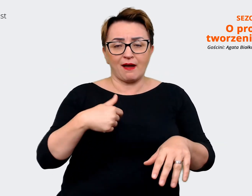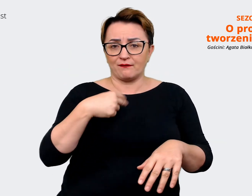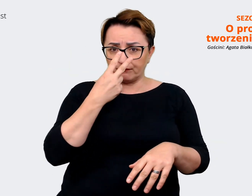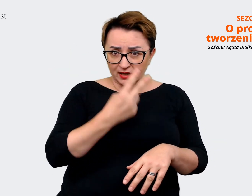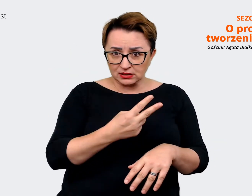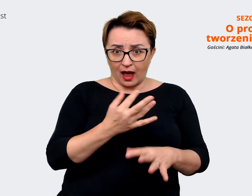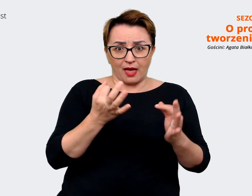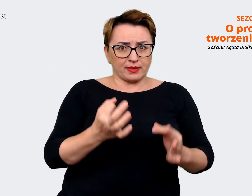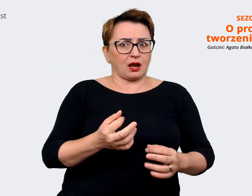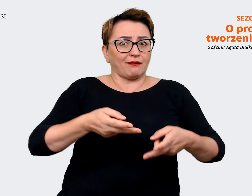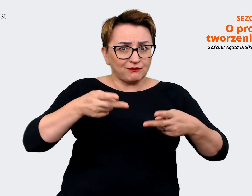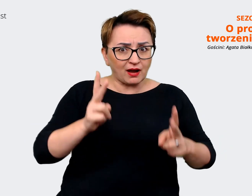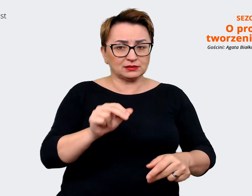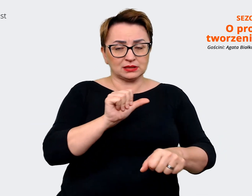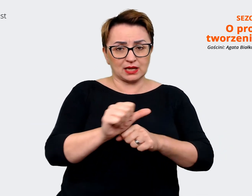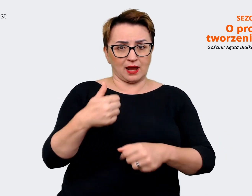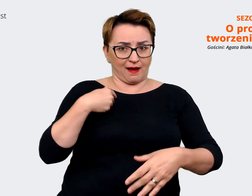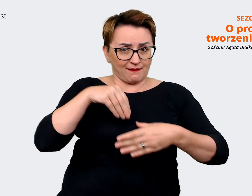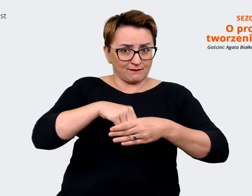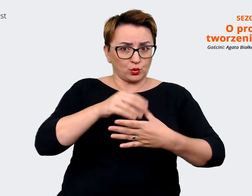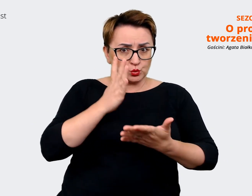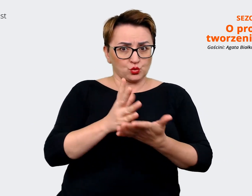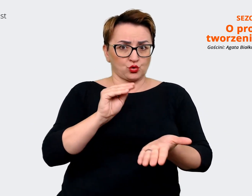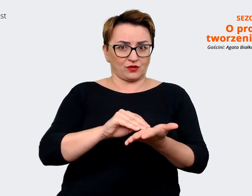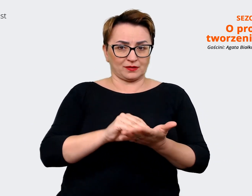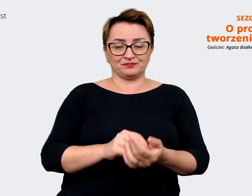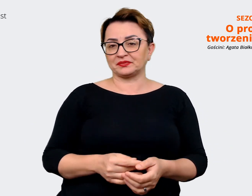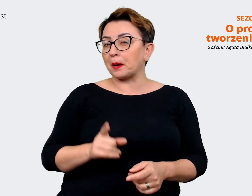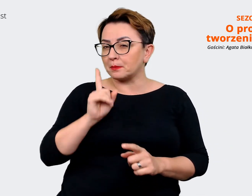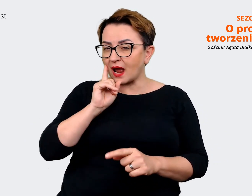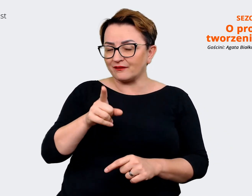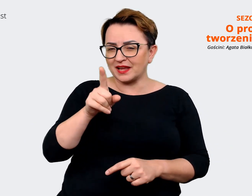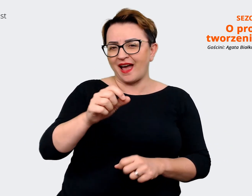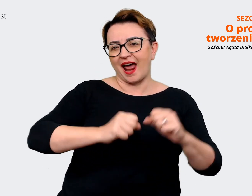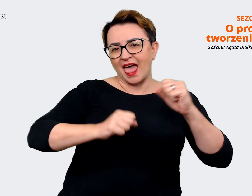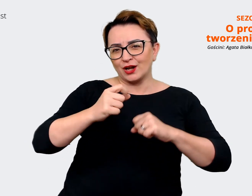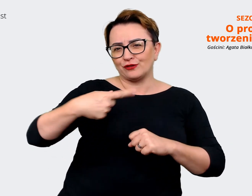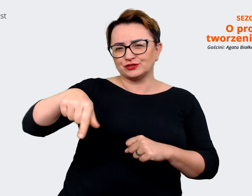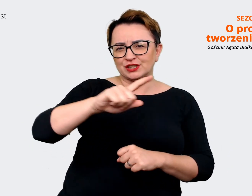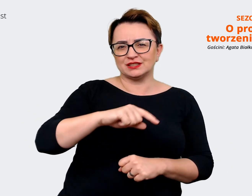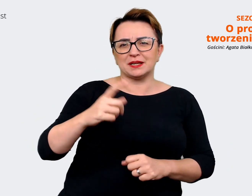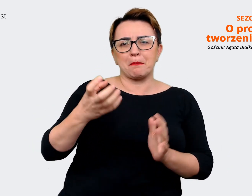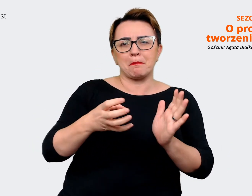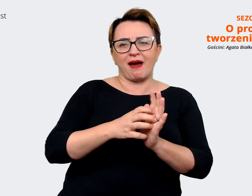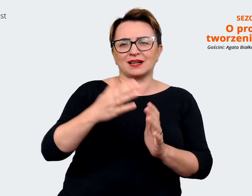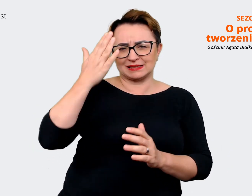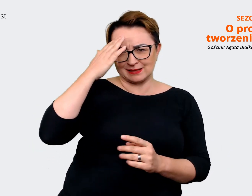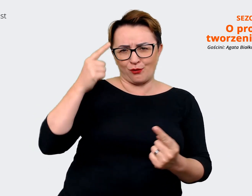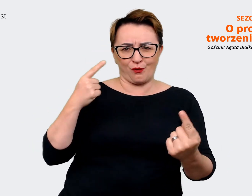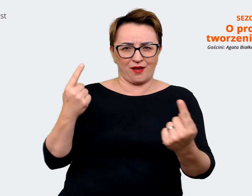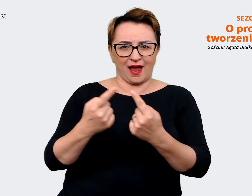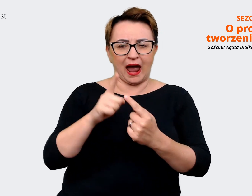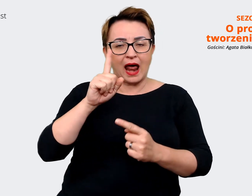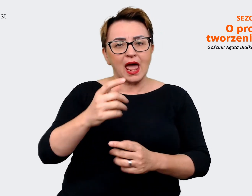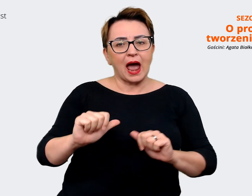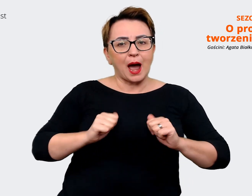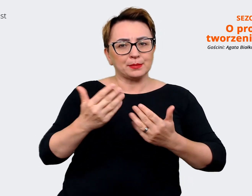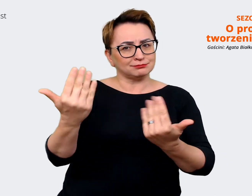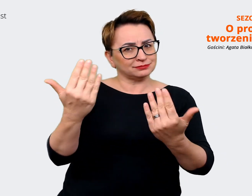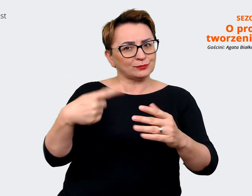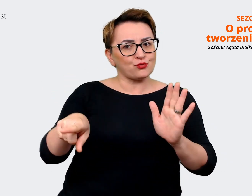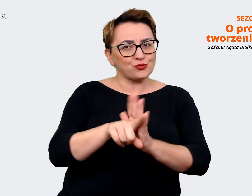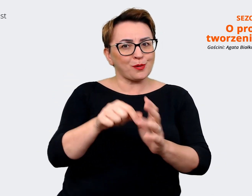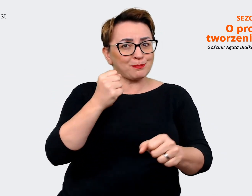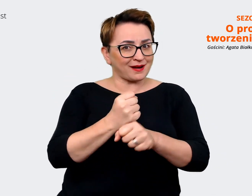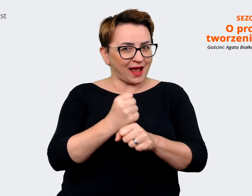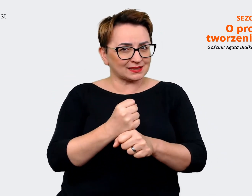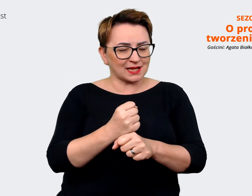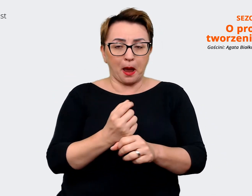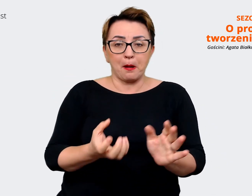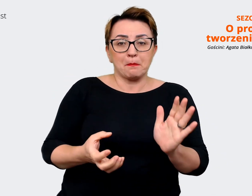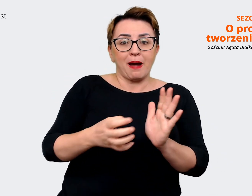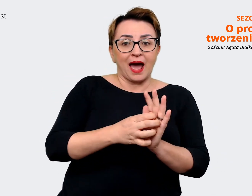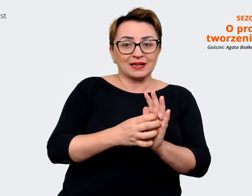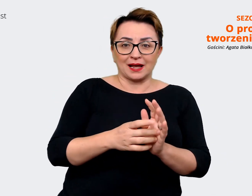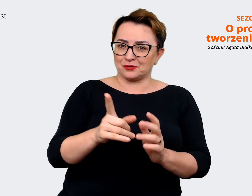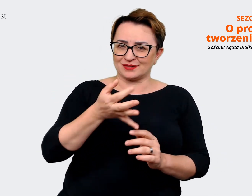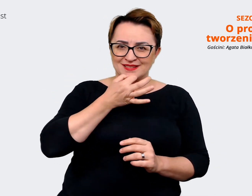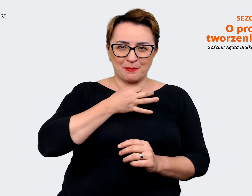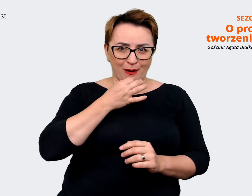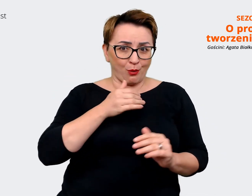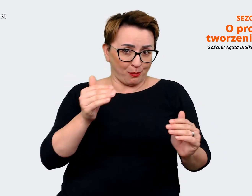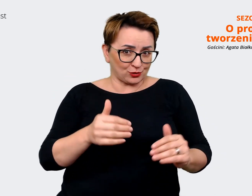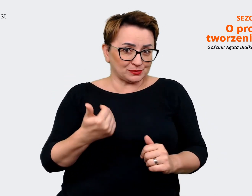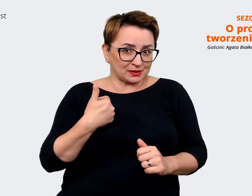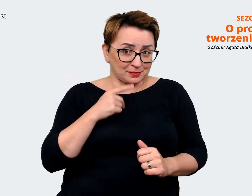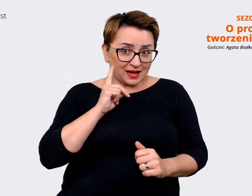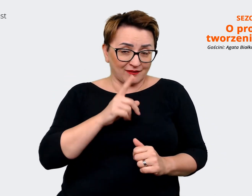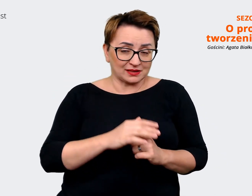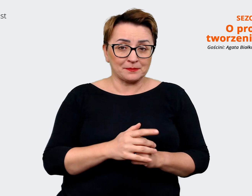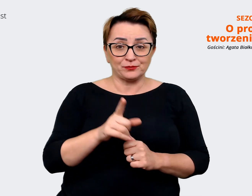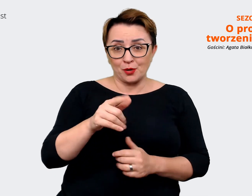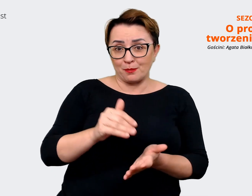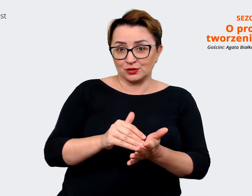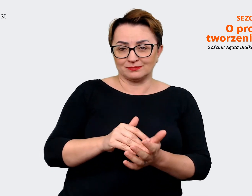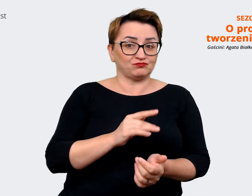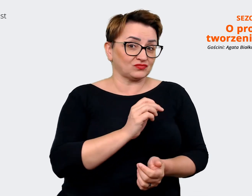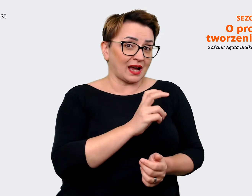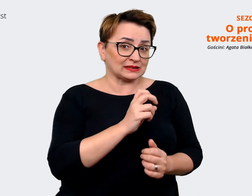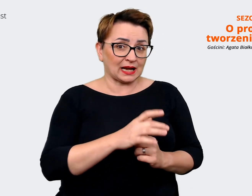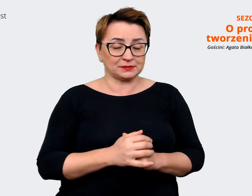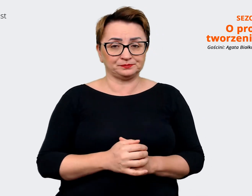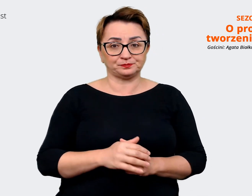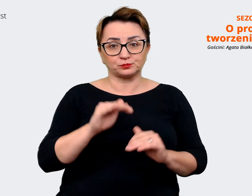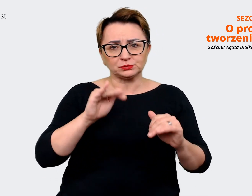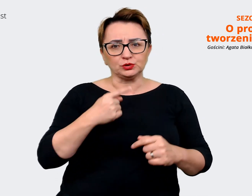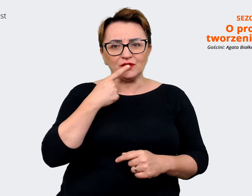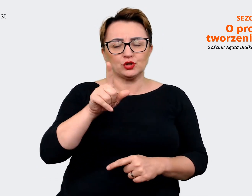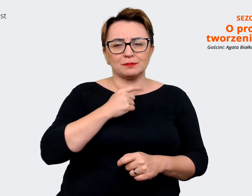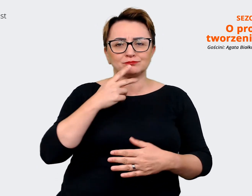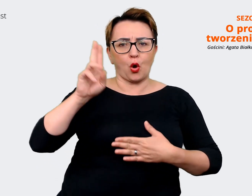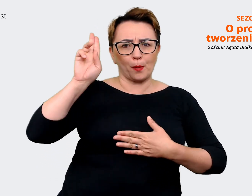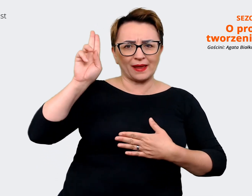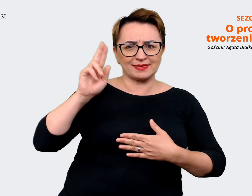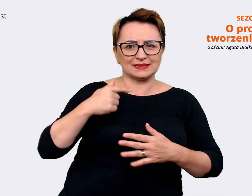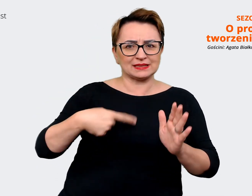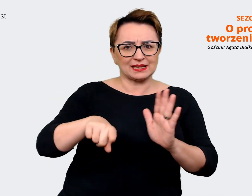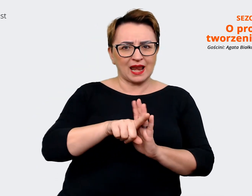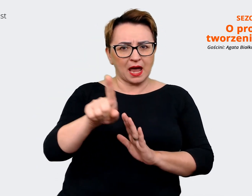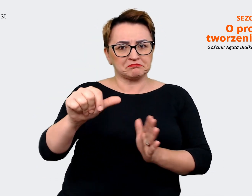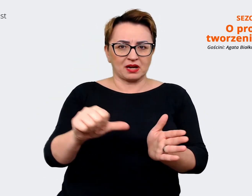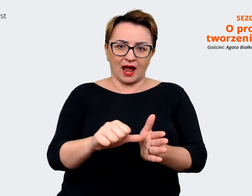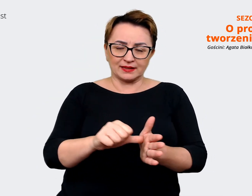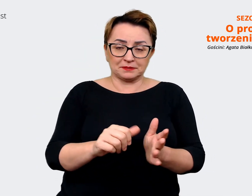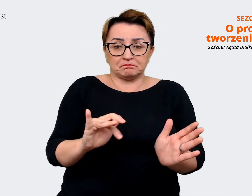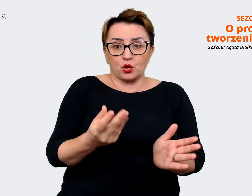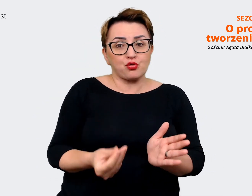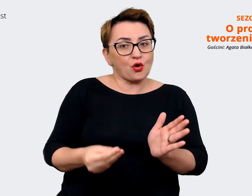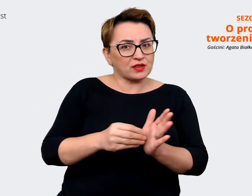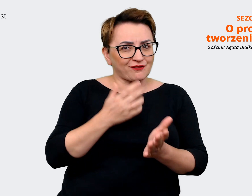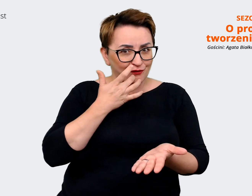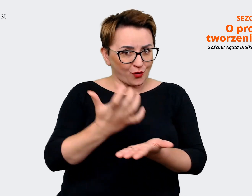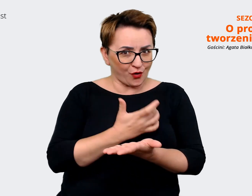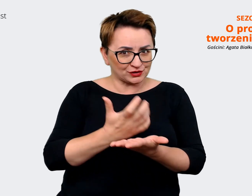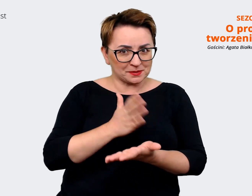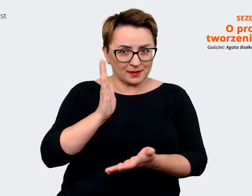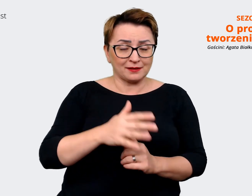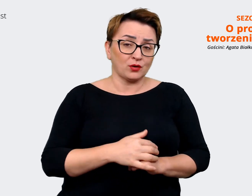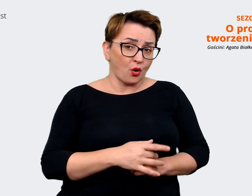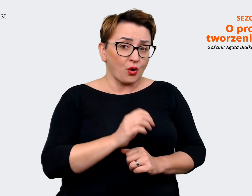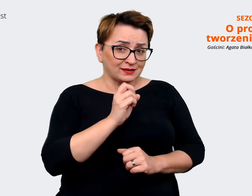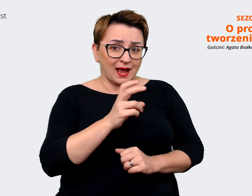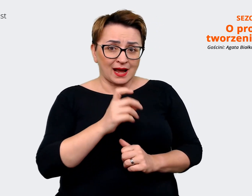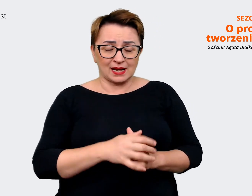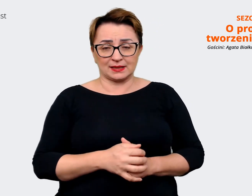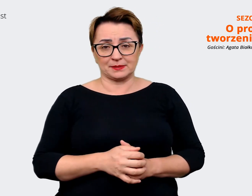I see. Indeed, Allegro itself could be said to be a brand that everyone knows. However, to attract candidates for employment, the brand alone may not be enough, right? In other words, there may be some promise for candidates, some additional benefits they have by coming to us.